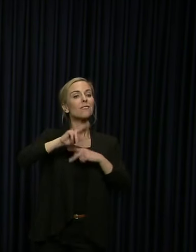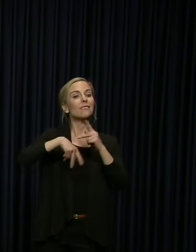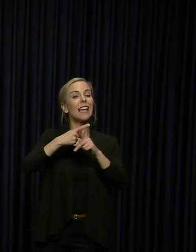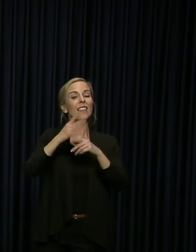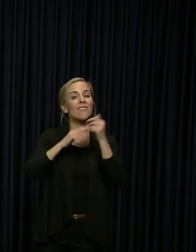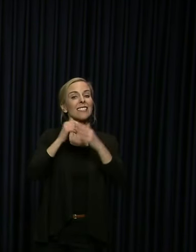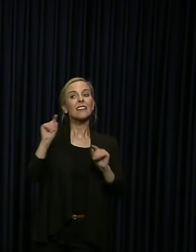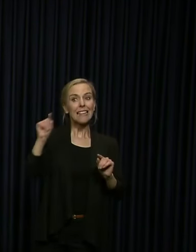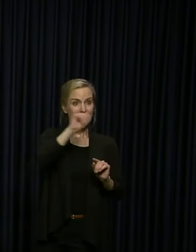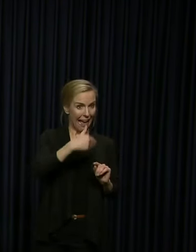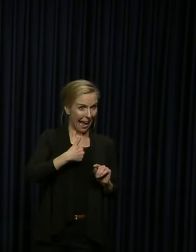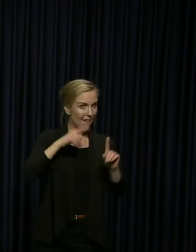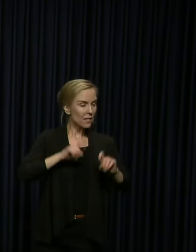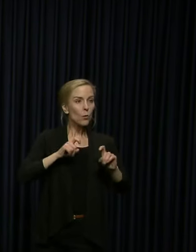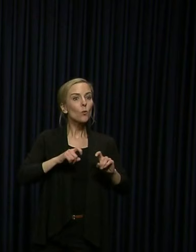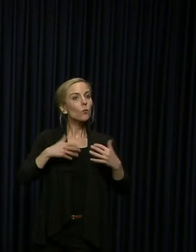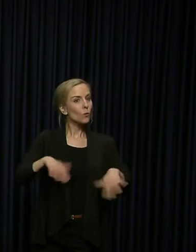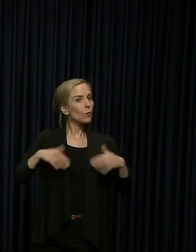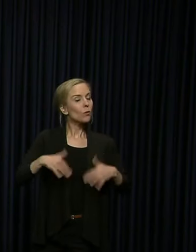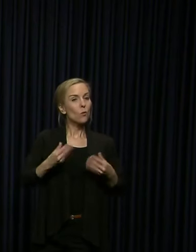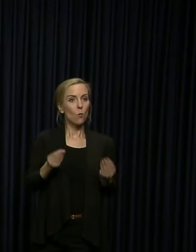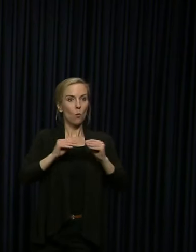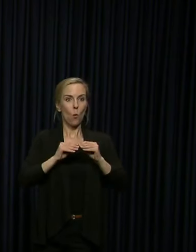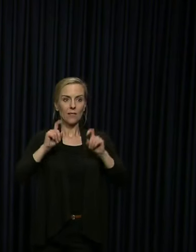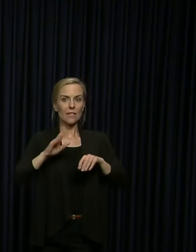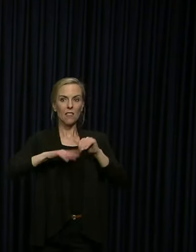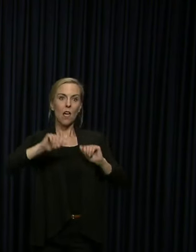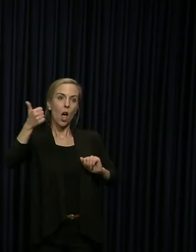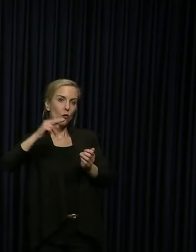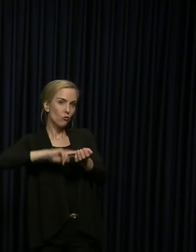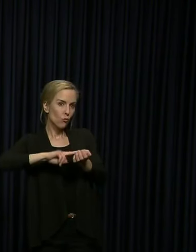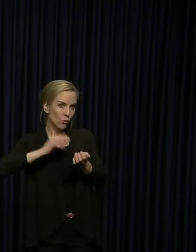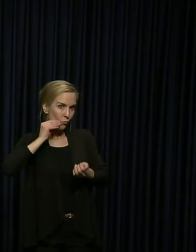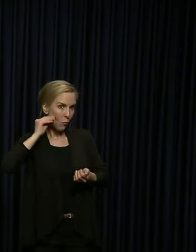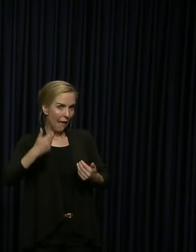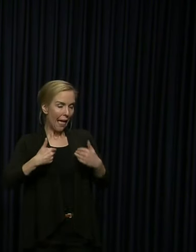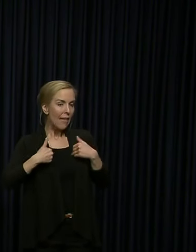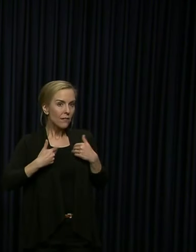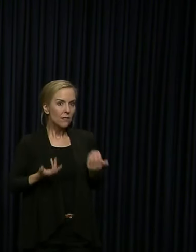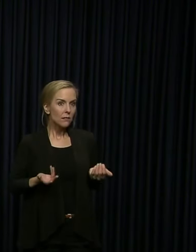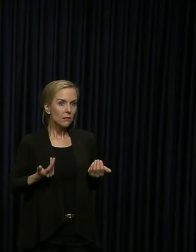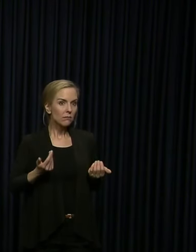CONCERN THAT WHOLE FAMILIES ARE SHOWING UP WITH MULTIPLE ADULTS AND KIDS, AND WE CAN'T DOING